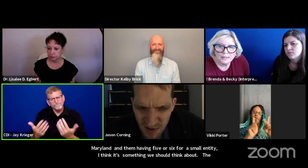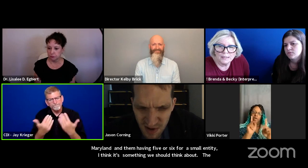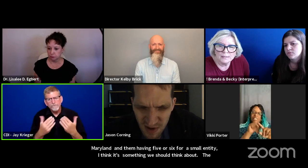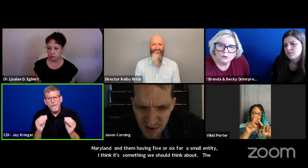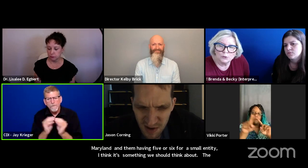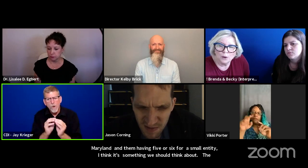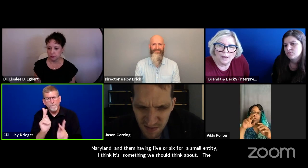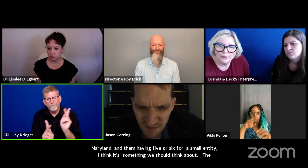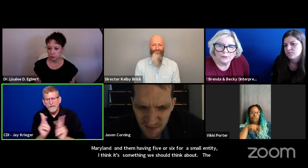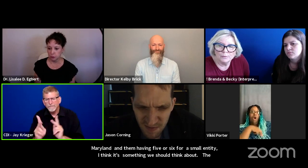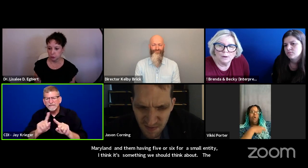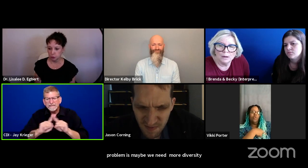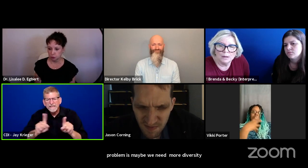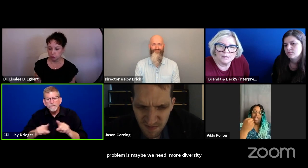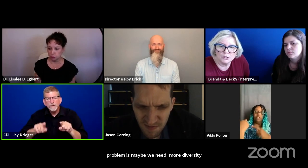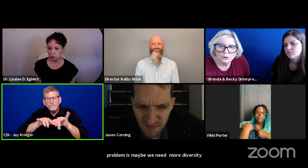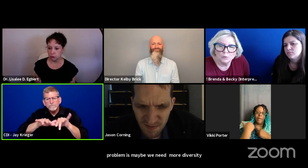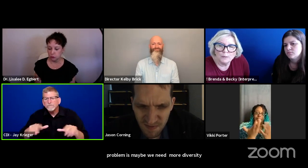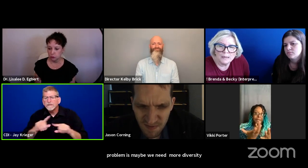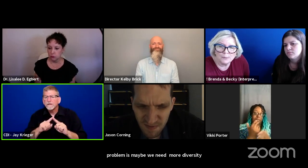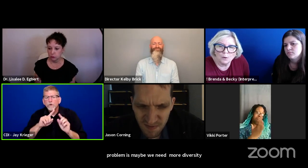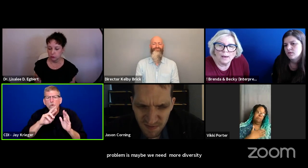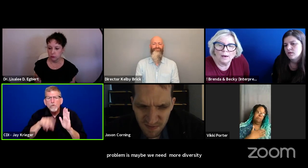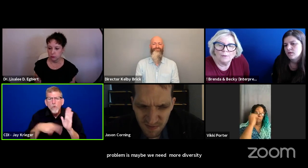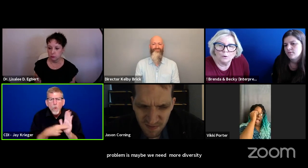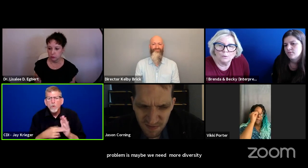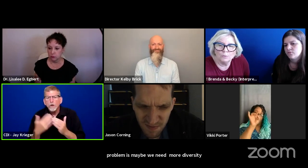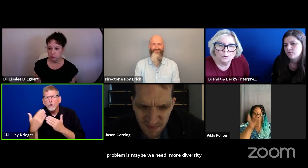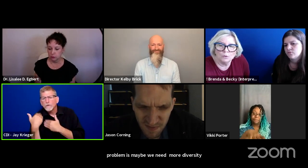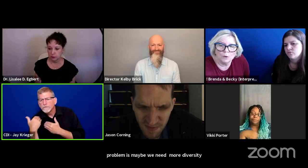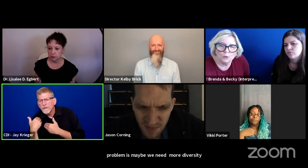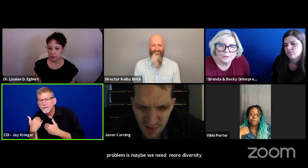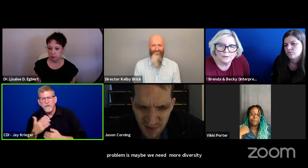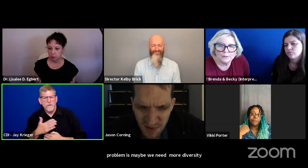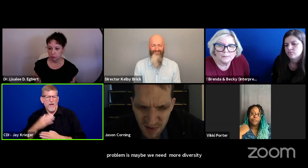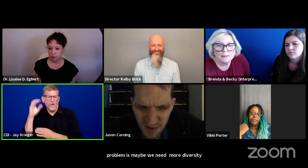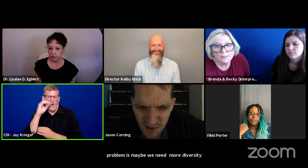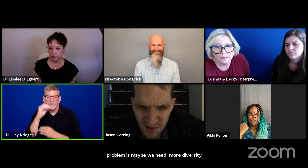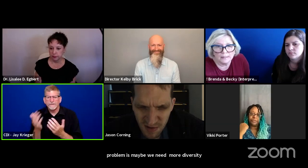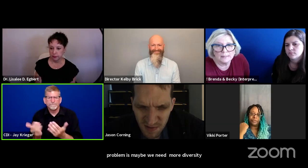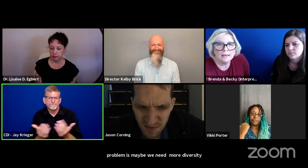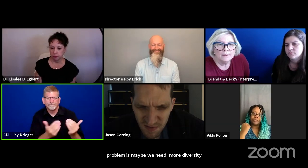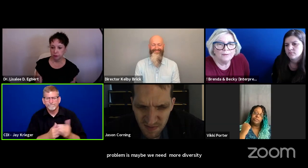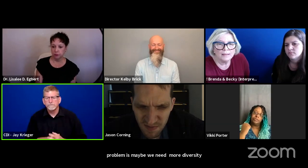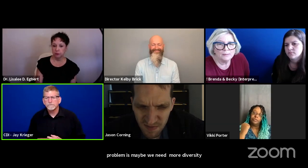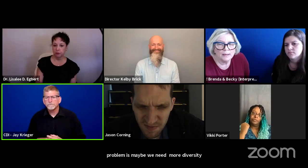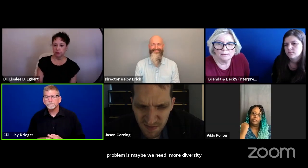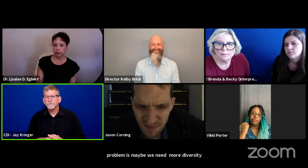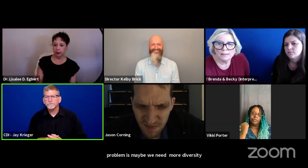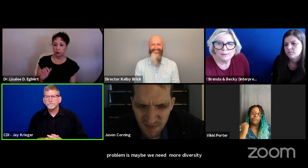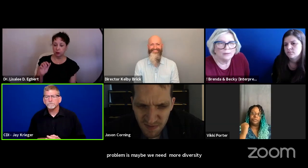is to hire additional people for more roles and responsibilities. That's my thought.